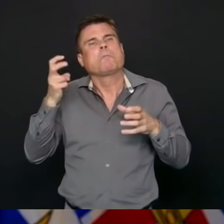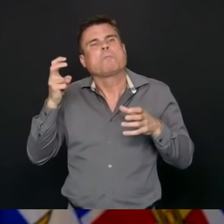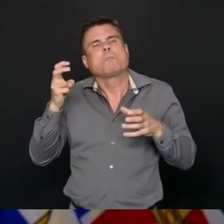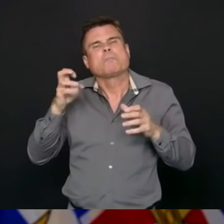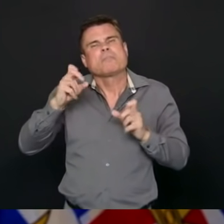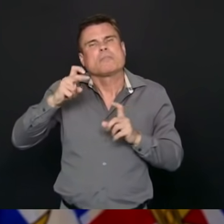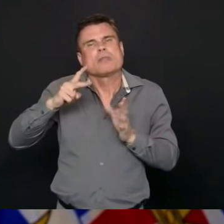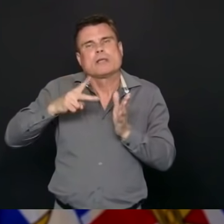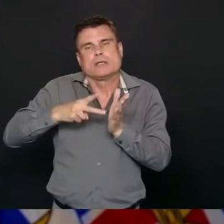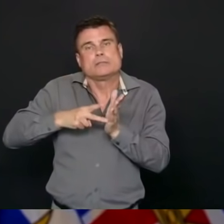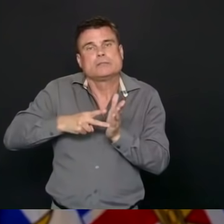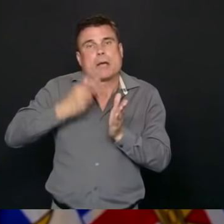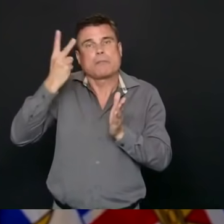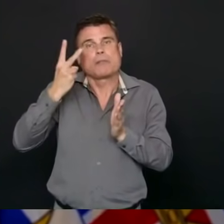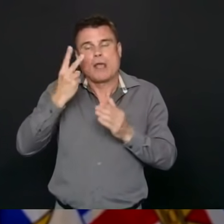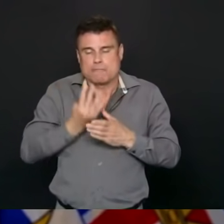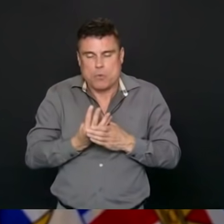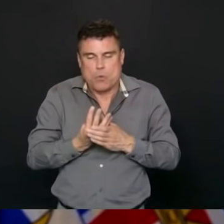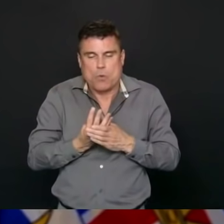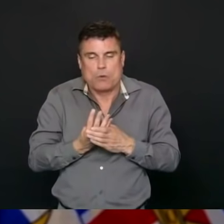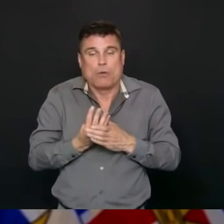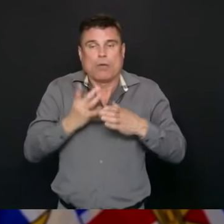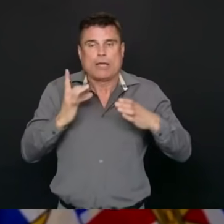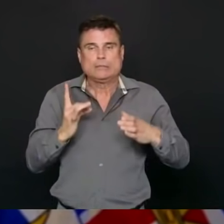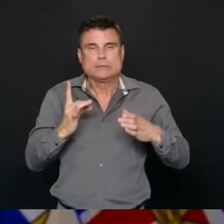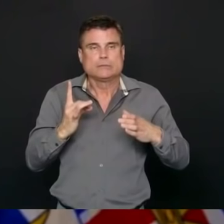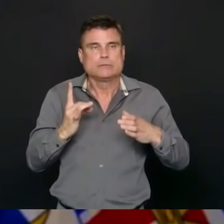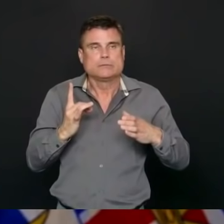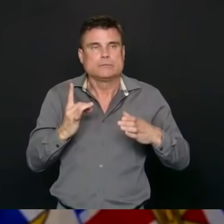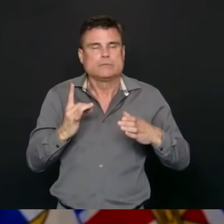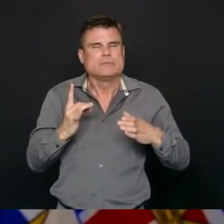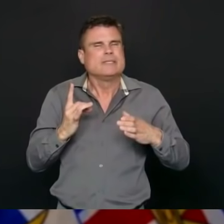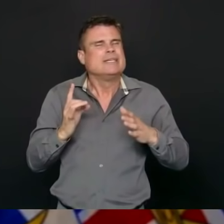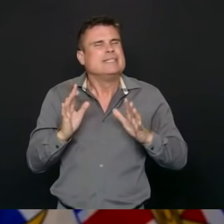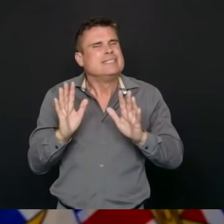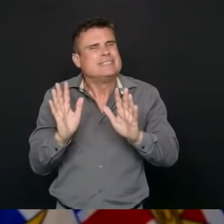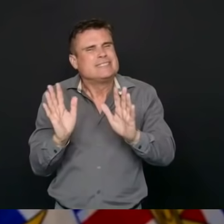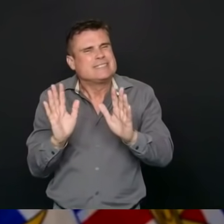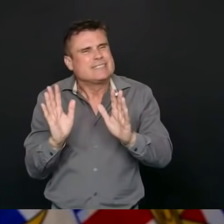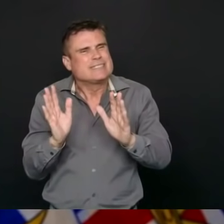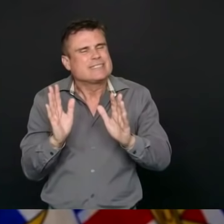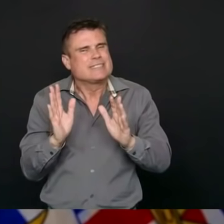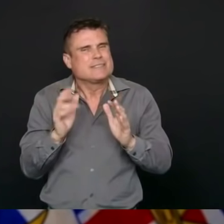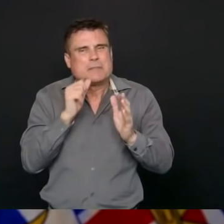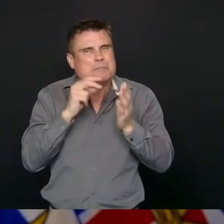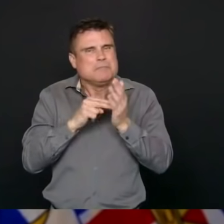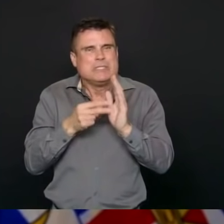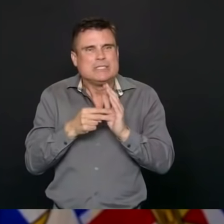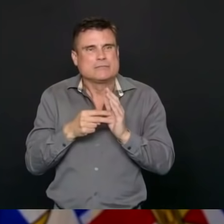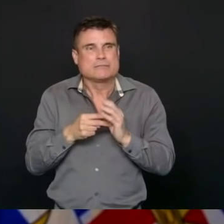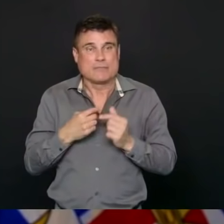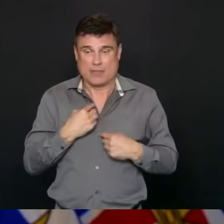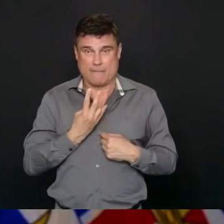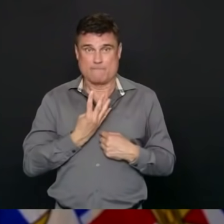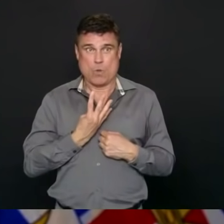Don't make it to people one night, for people who are different the next night. What we want to make sure is we increase our